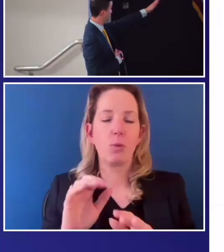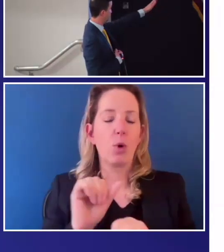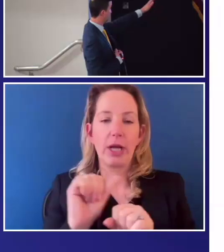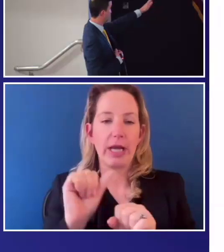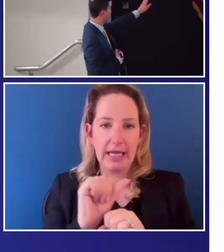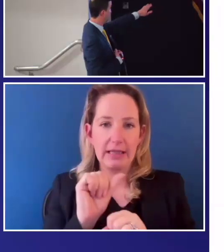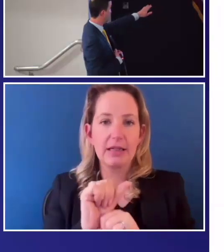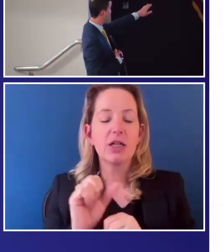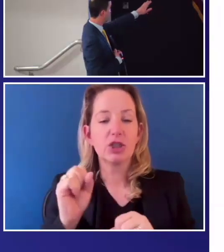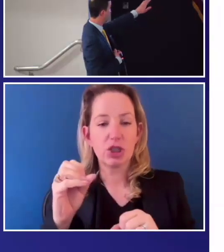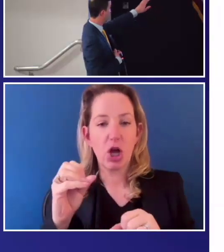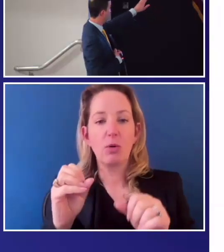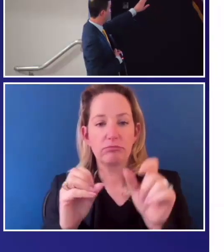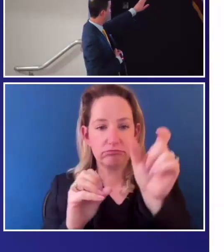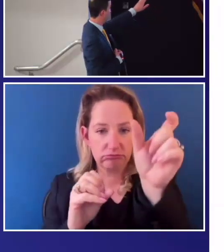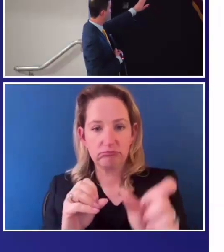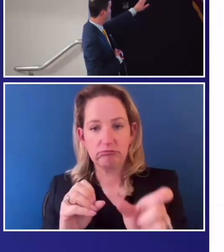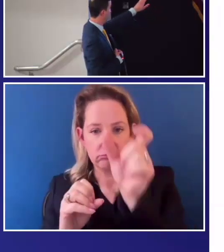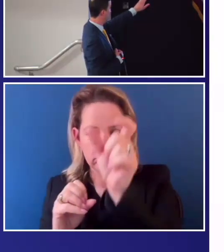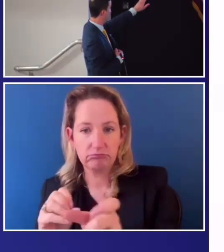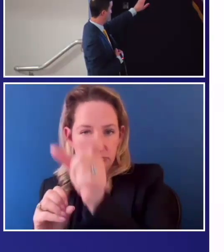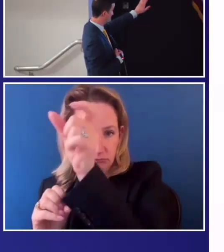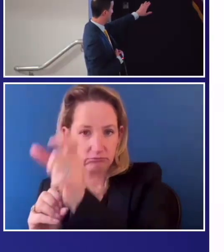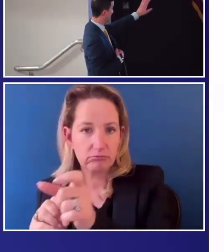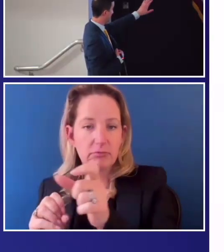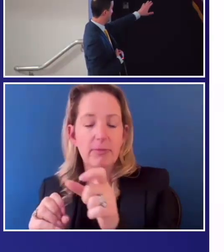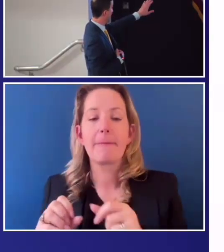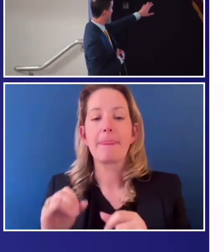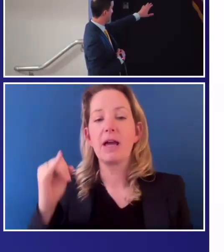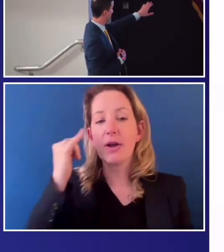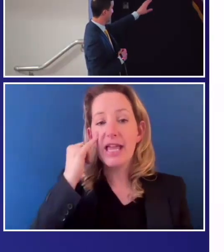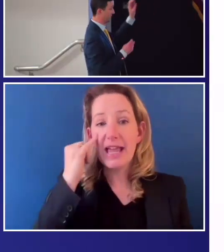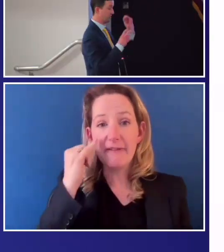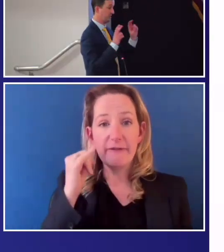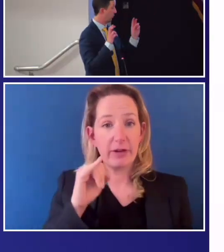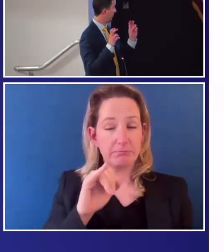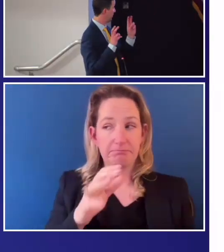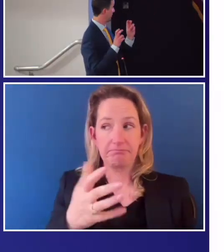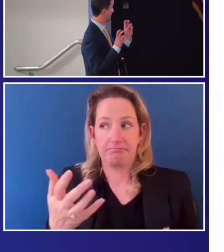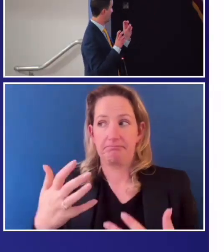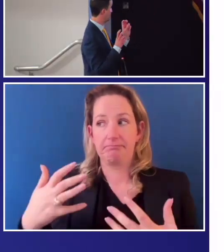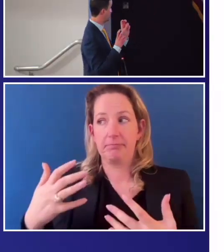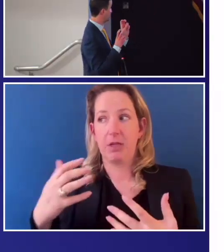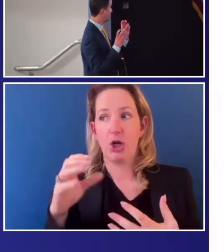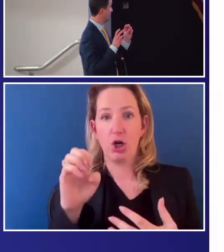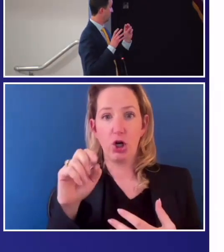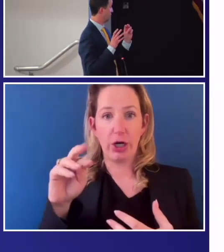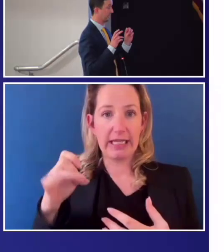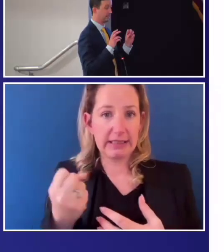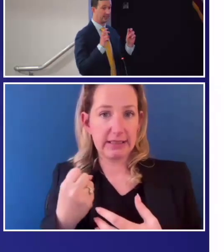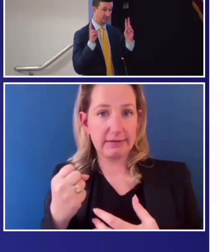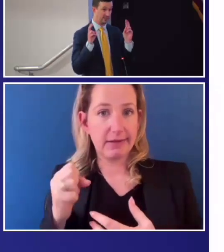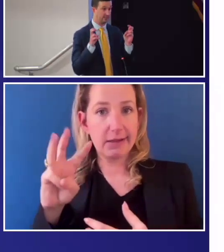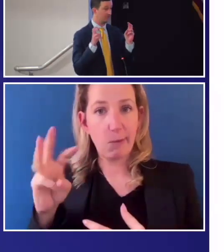So if you define, if you define earnings as just wages and salary and working as in the